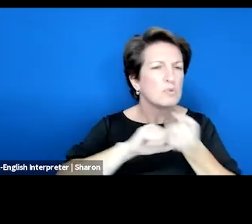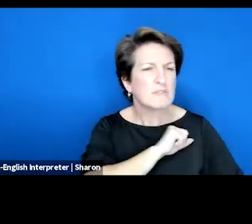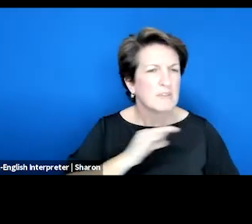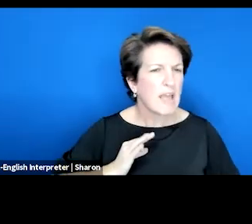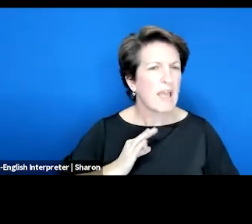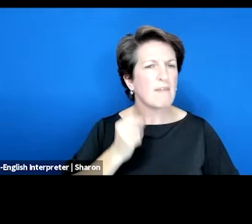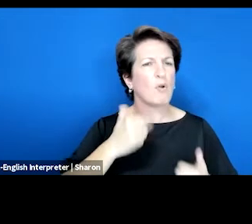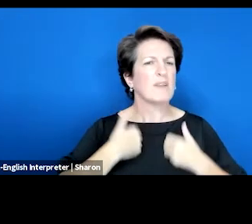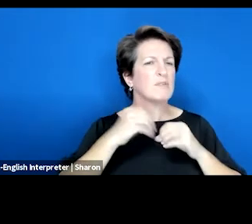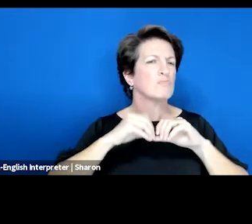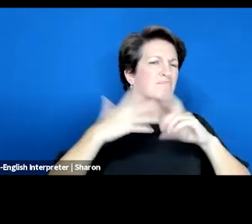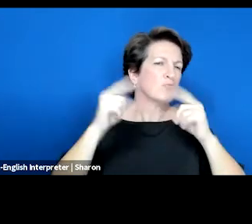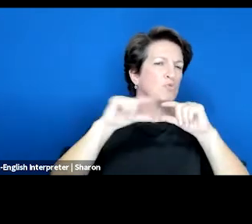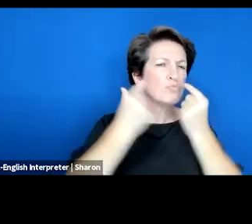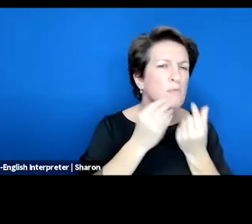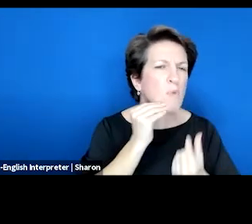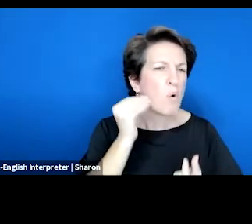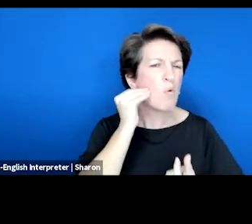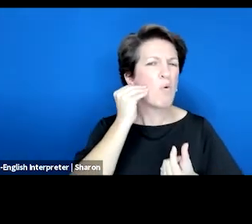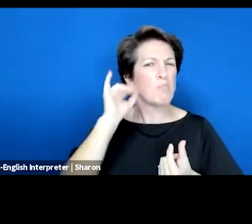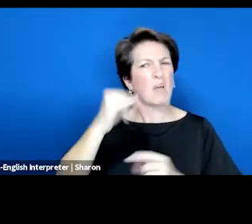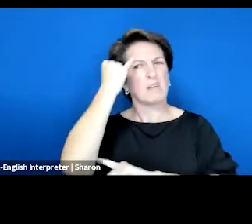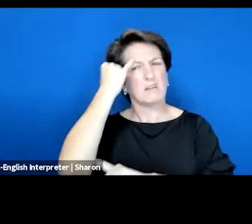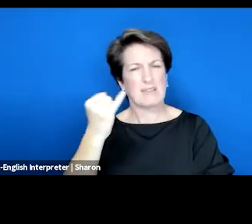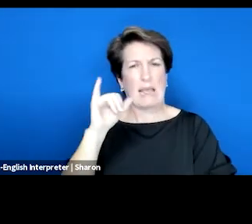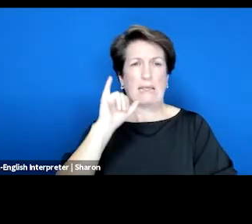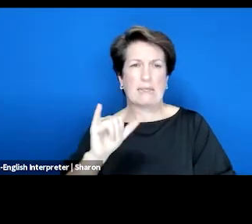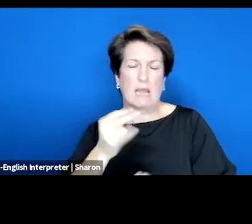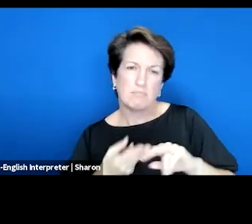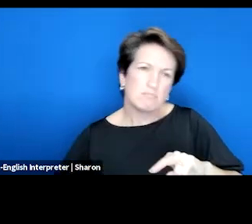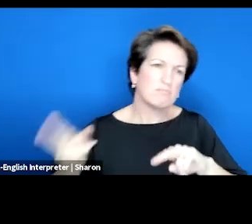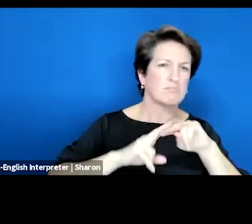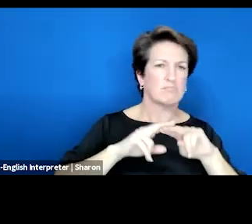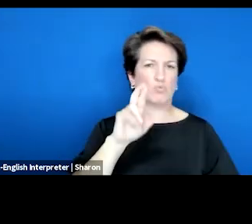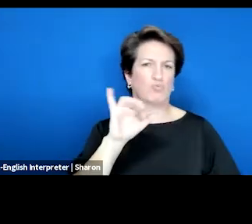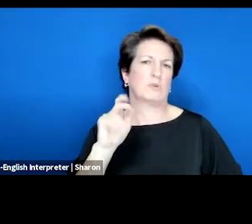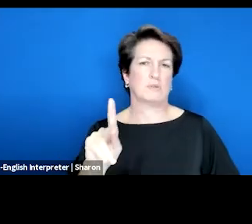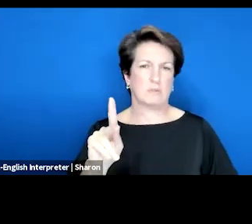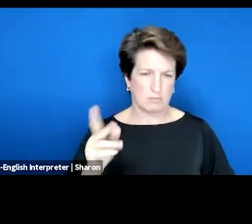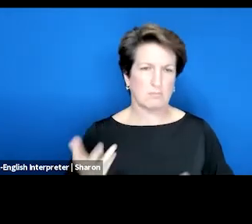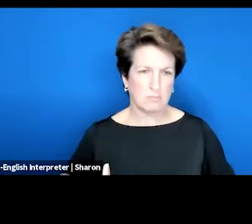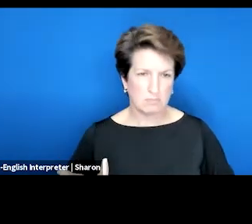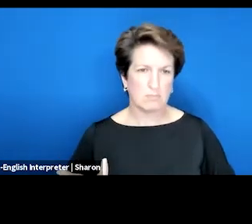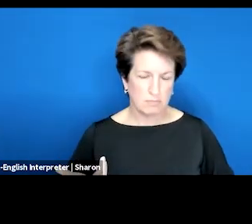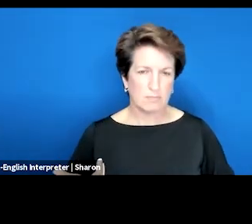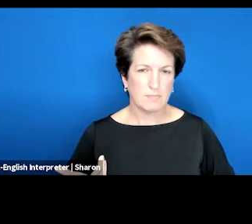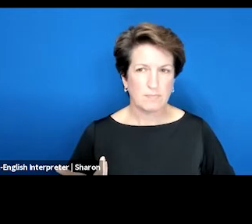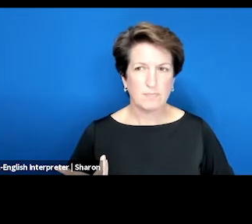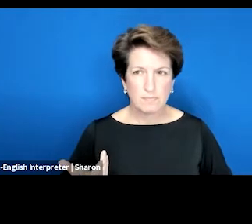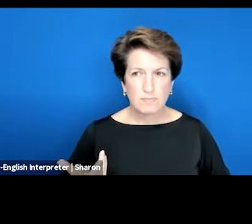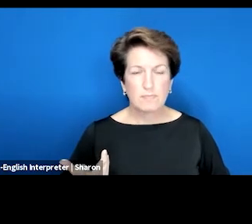2020, 6/10 people who died from COVID 19 in the UK were people with disabilities. So there is a pronounced impact on our community, we don't have those numbers in a